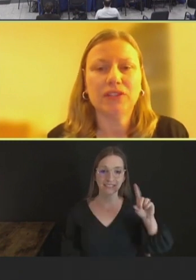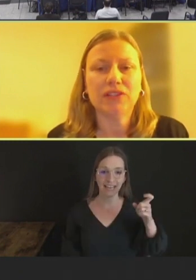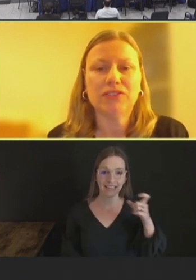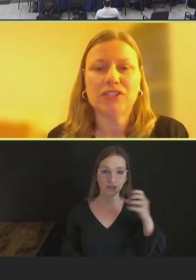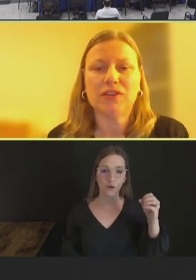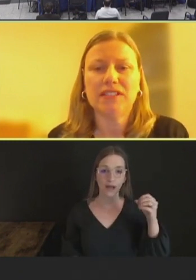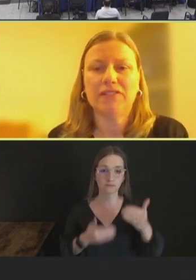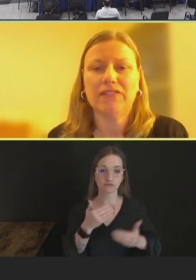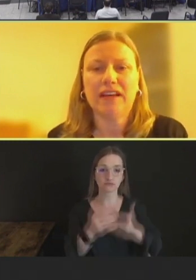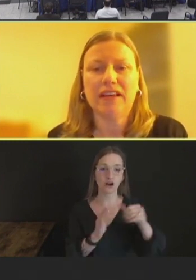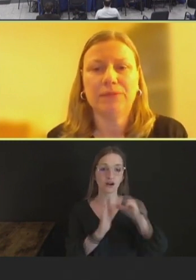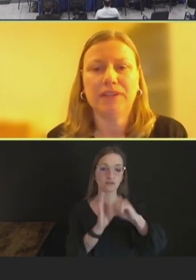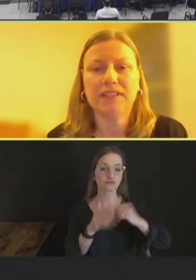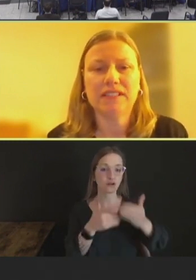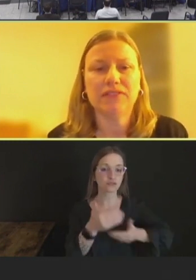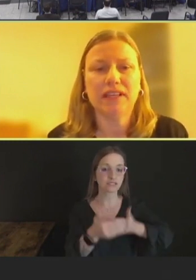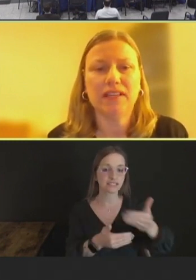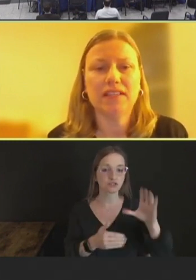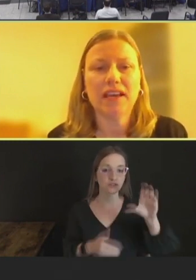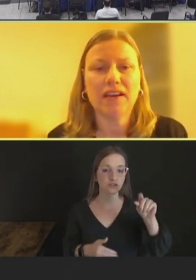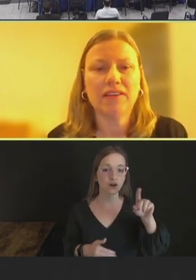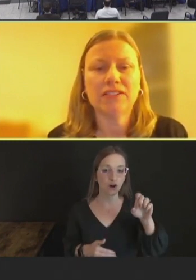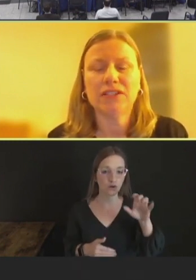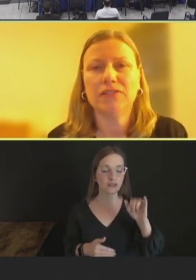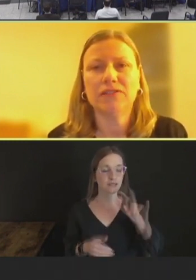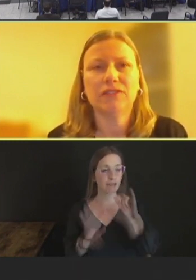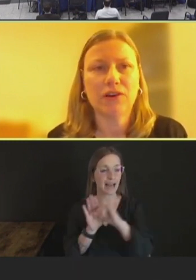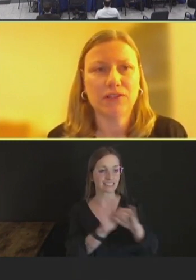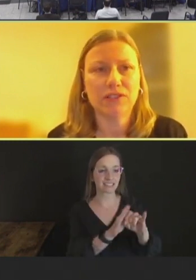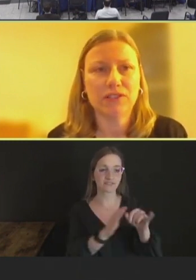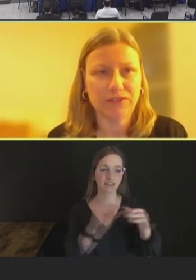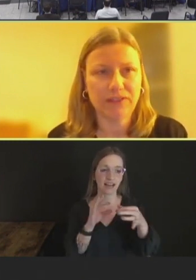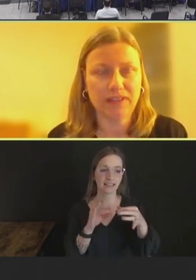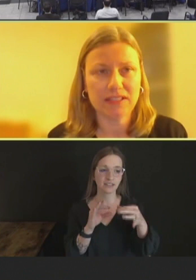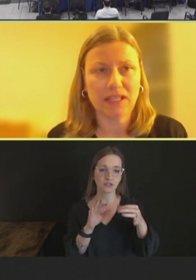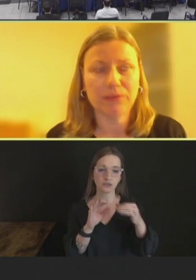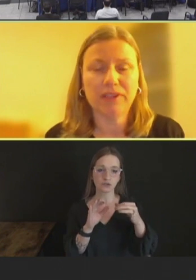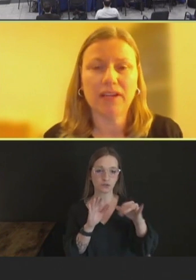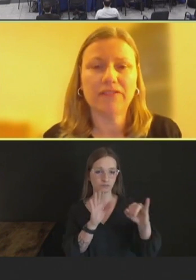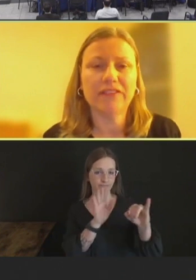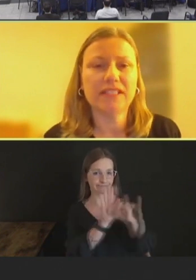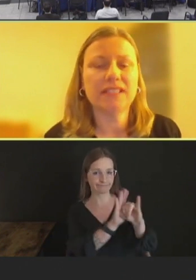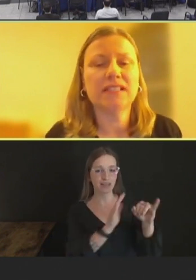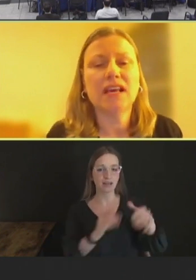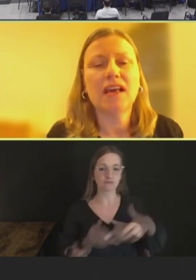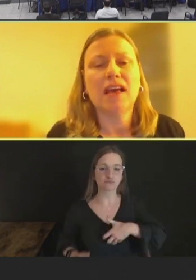be used to identify pregnancy related care, so codes for things like prenatal visits.